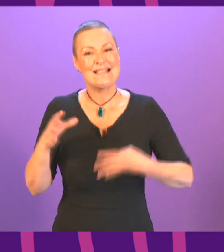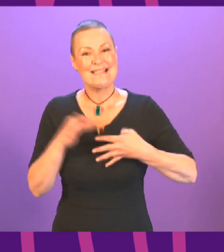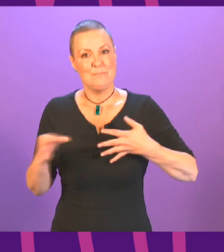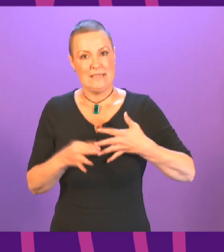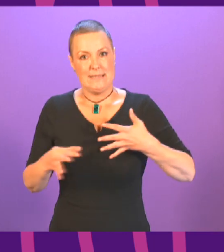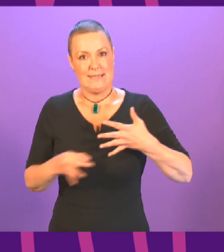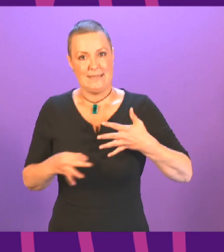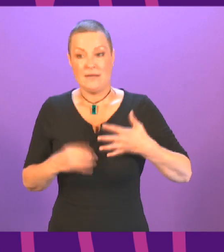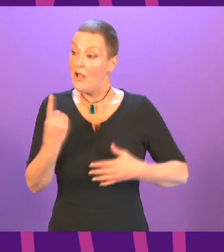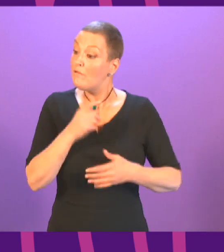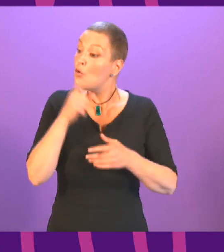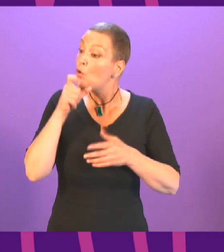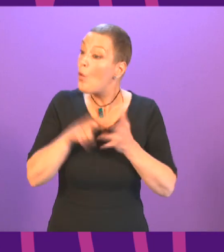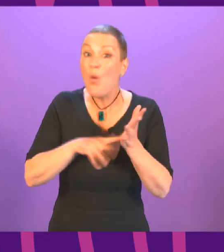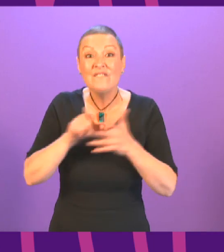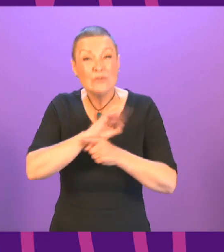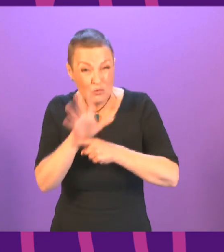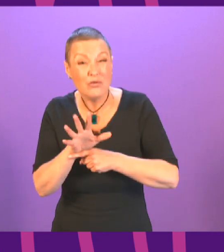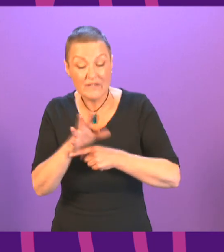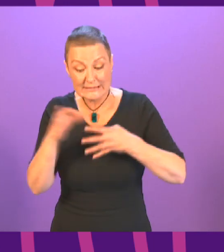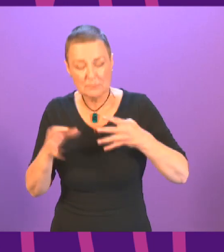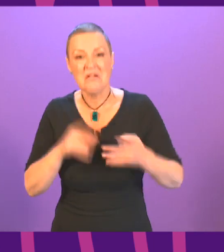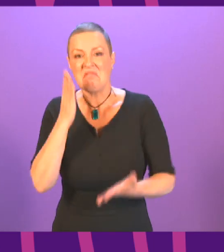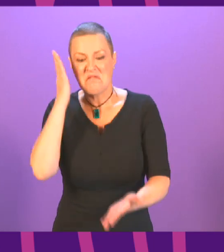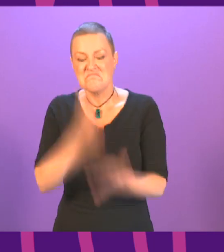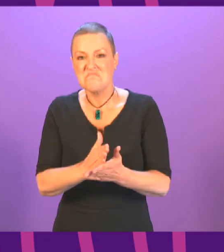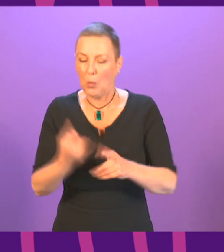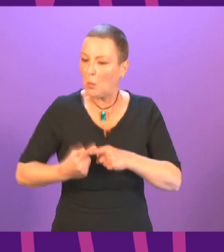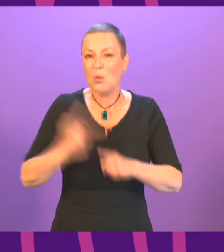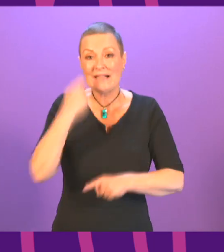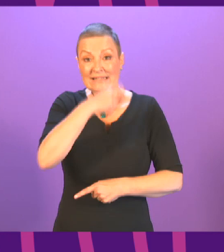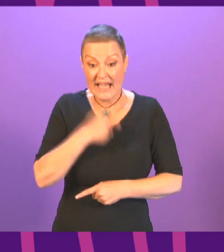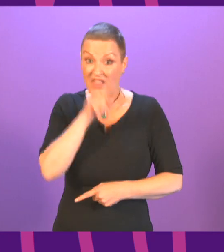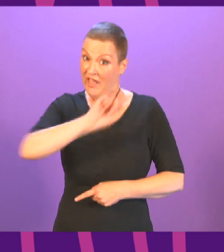with symptoms, because that is how we best break chains of transmission. Beyond that,